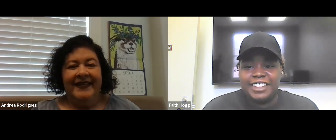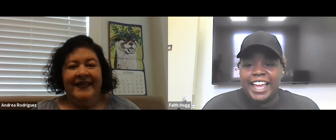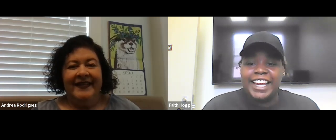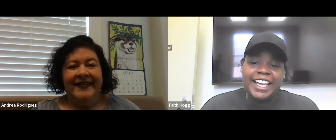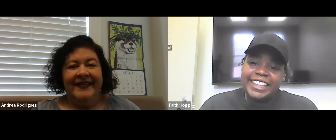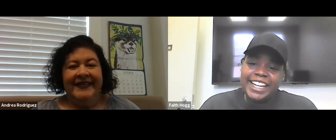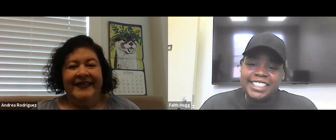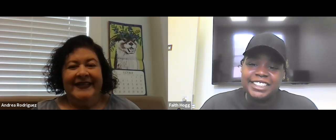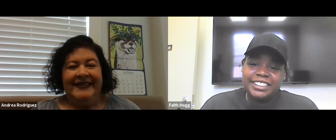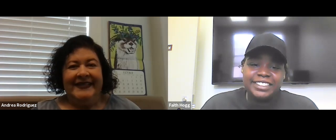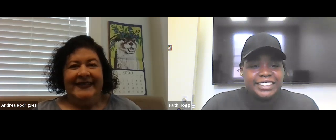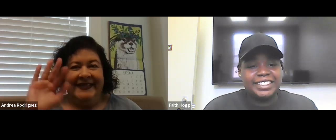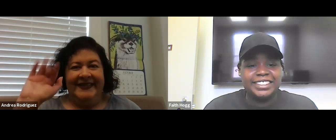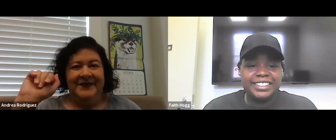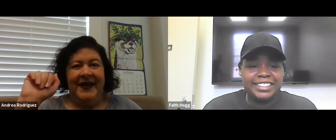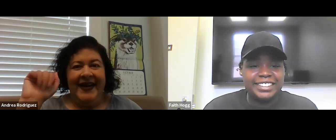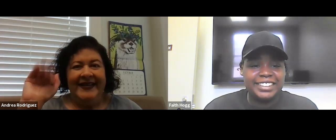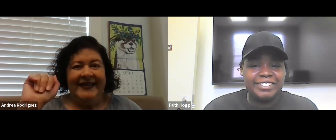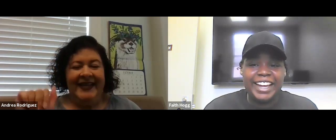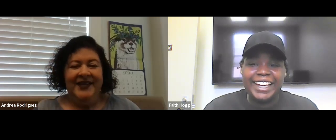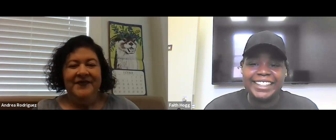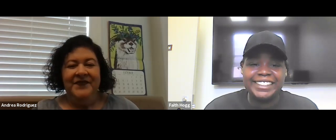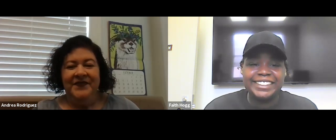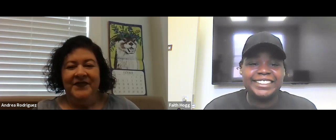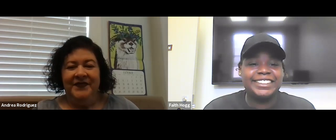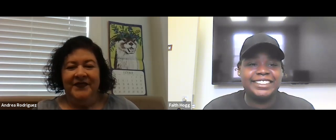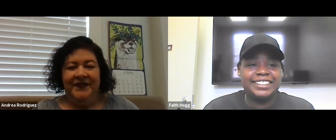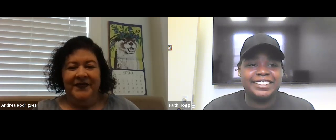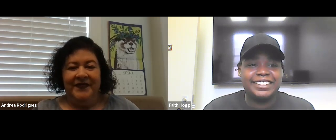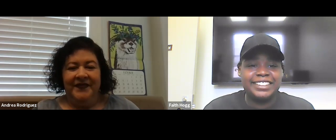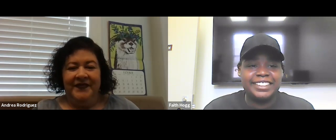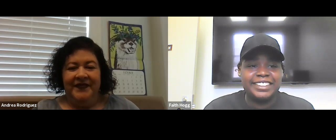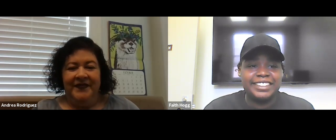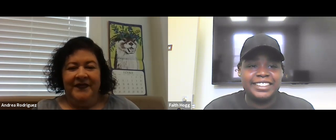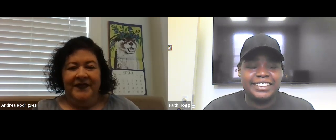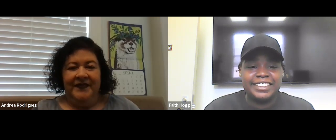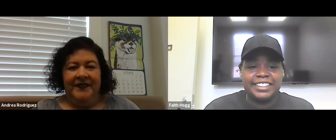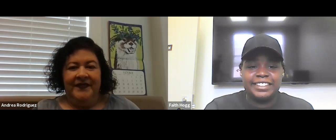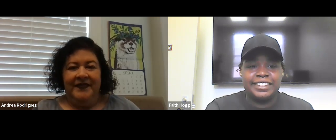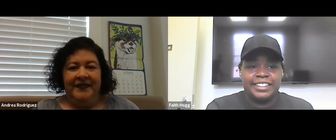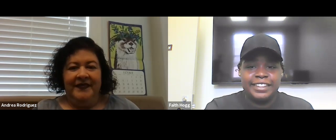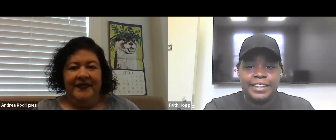that. Thank you. Bye. Thank you.